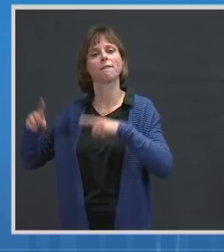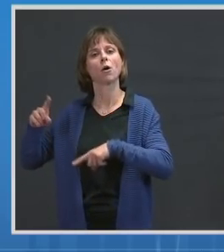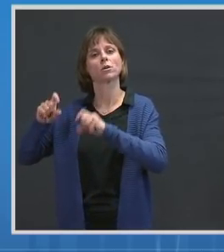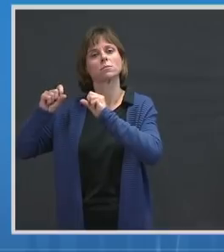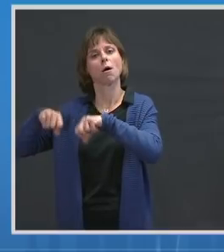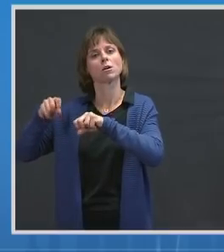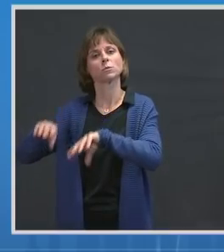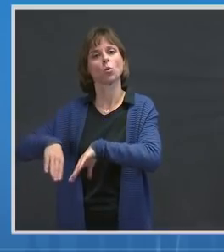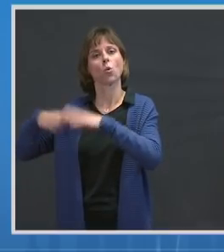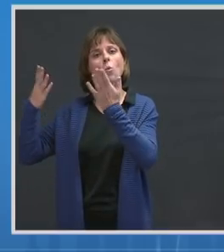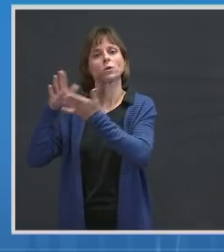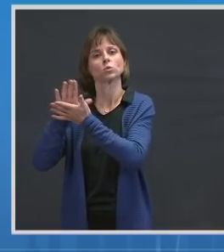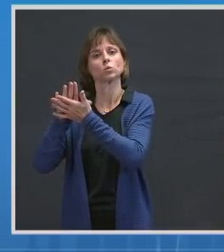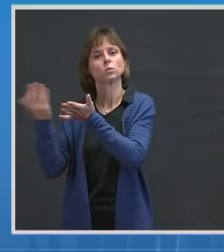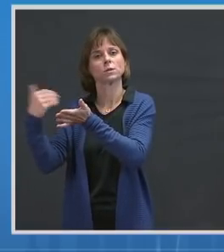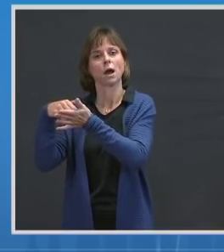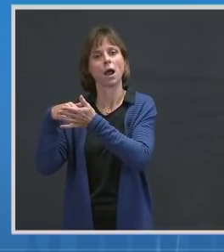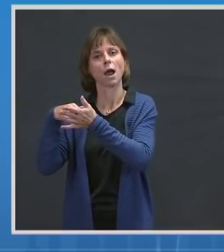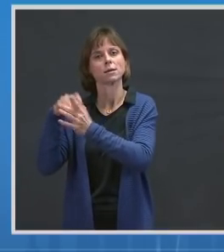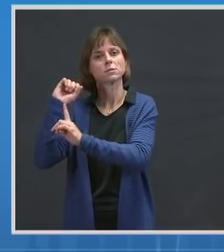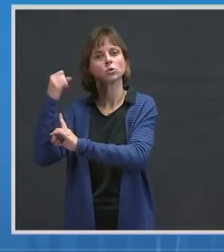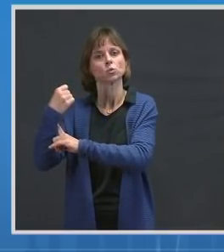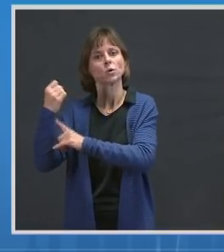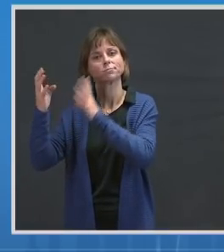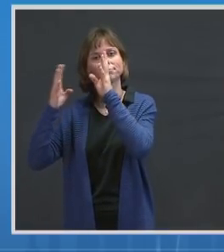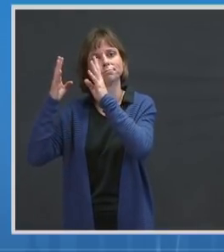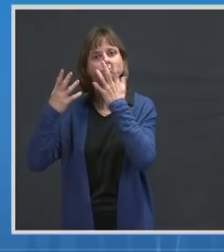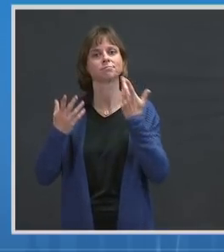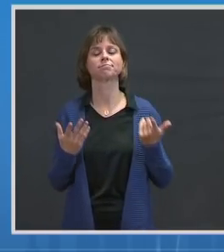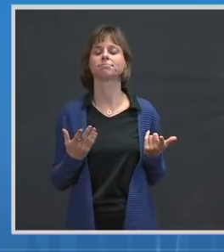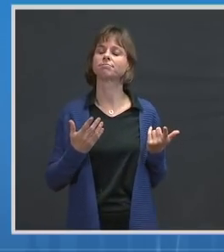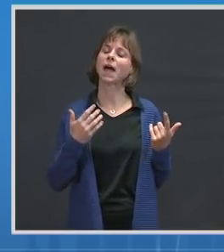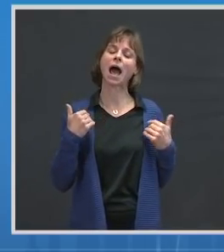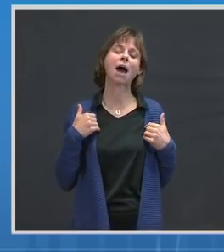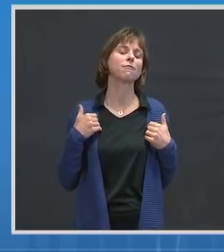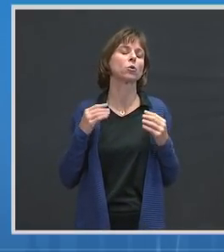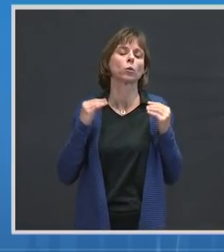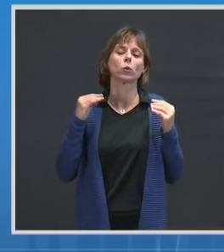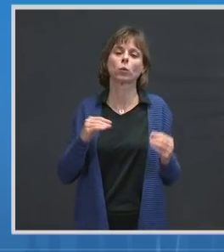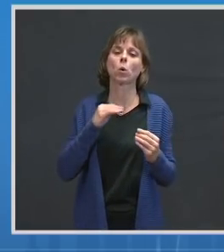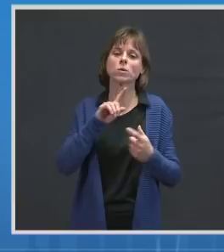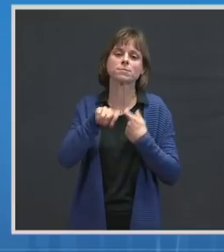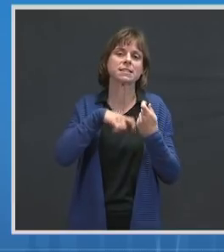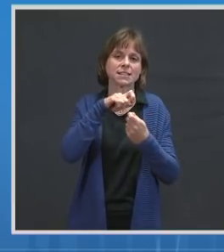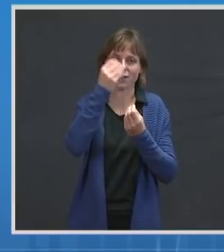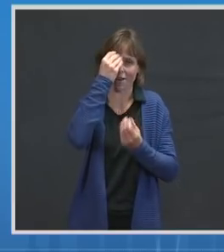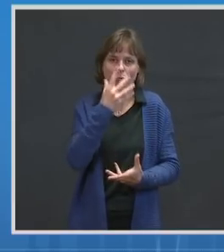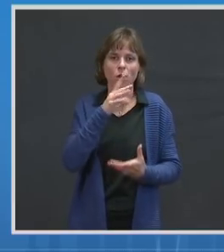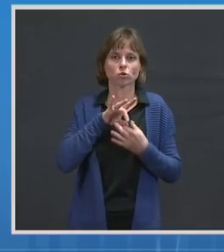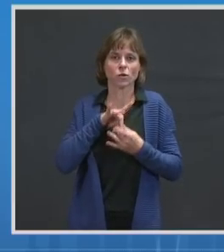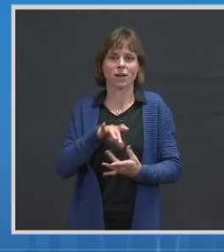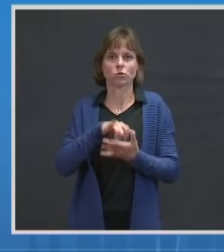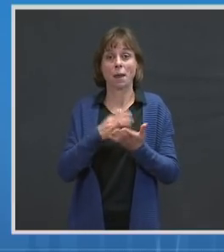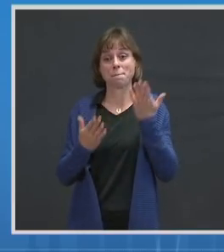Dr. Fauci: I don't have any information on that specifically; perhaps Dr. Walensky does from an epidemiological standpoint.